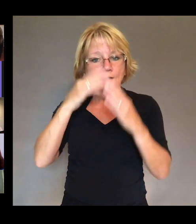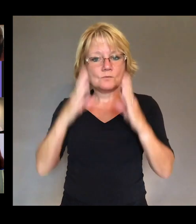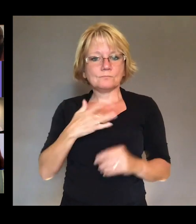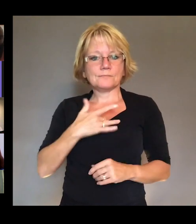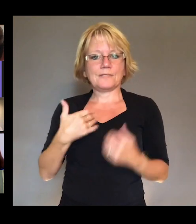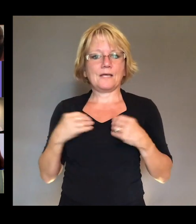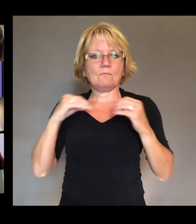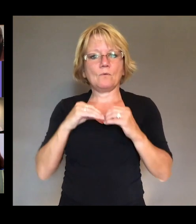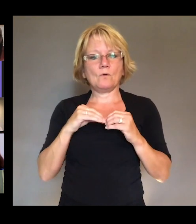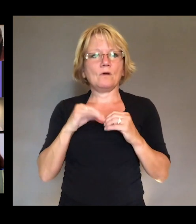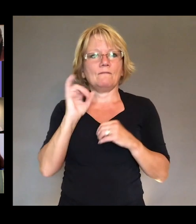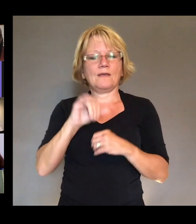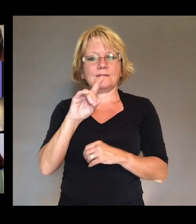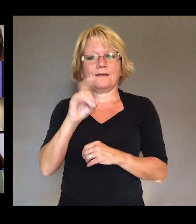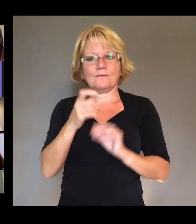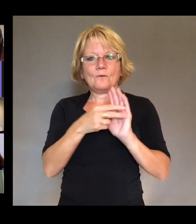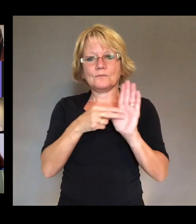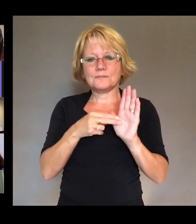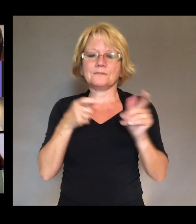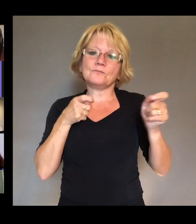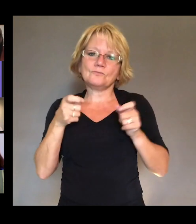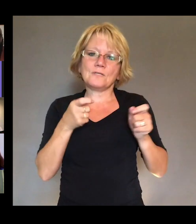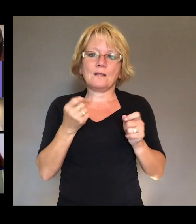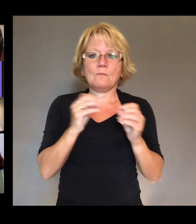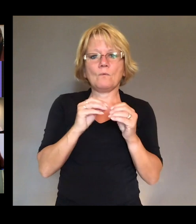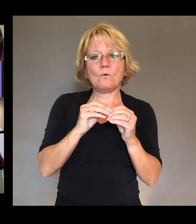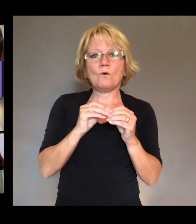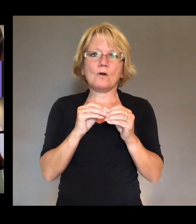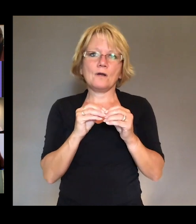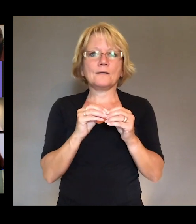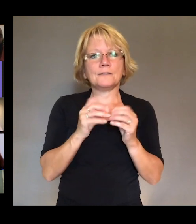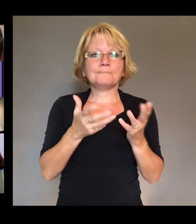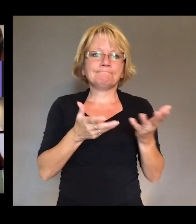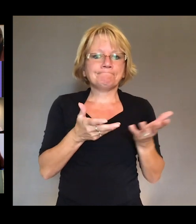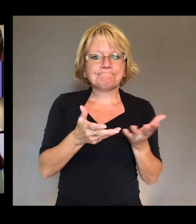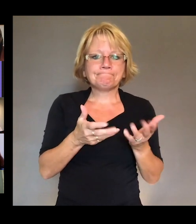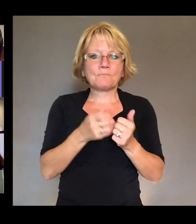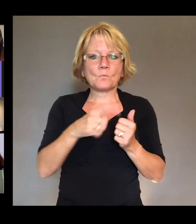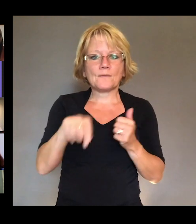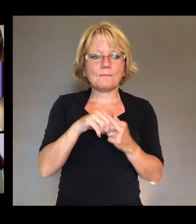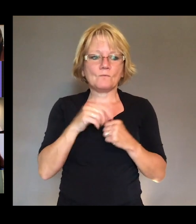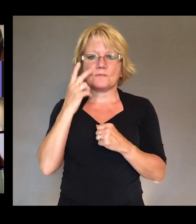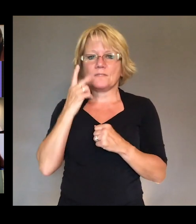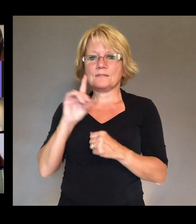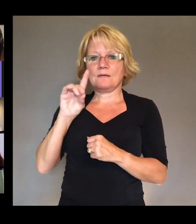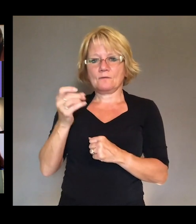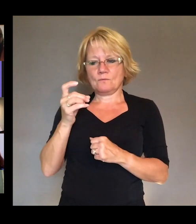White students are more likely to have that diagnosis and, you know, kind of be treated with a little bit more, 'cause, you know, if you see an ADHD diagnosis,